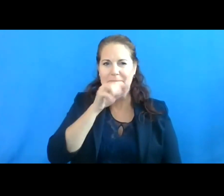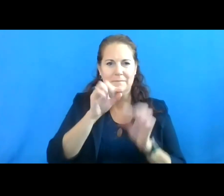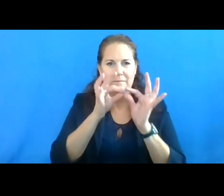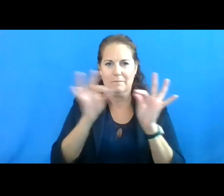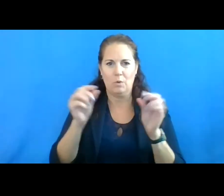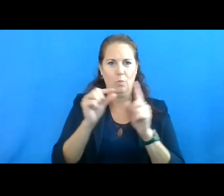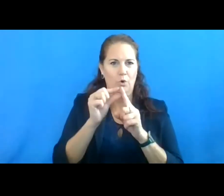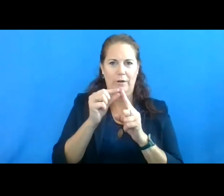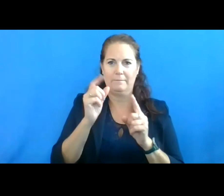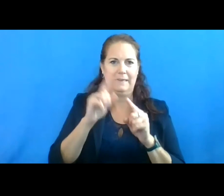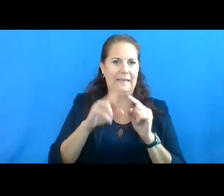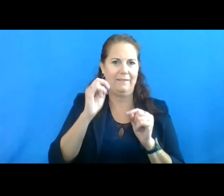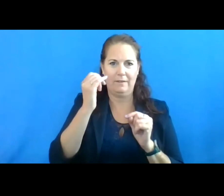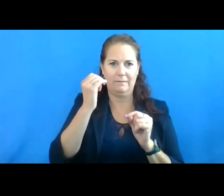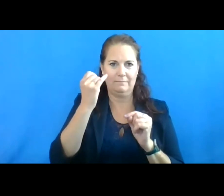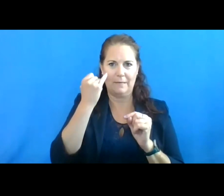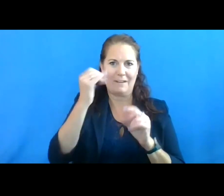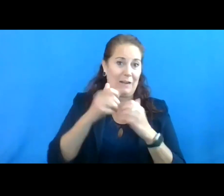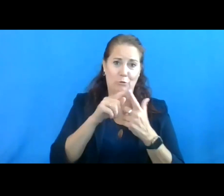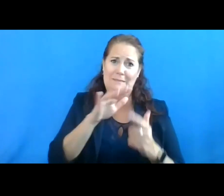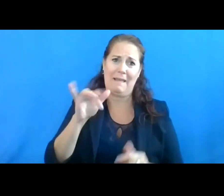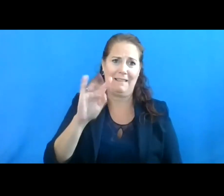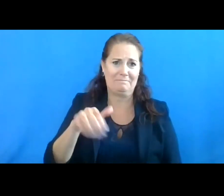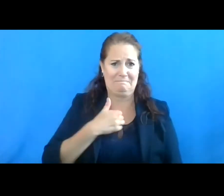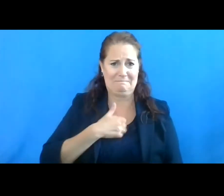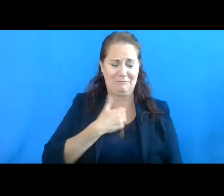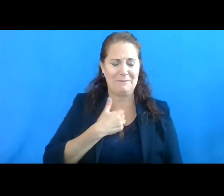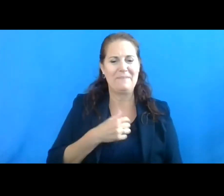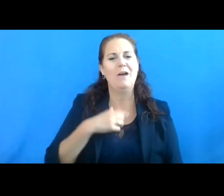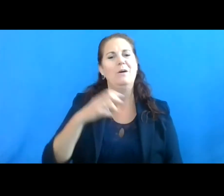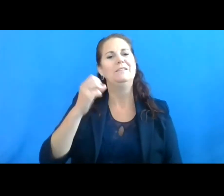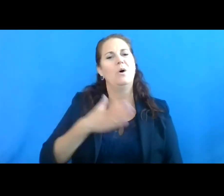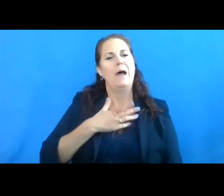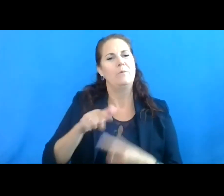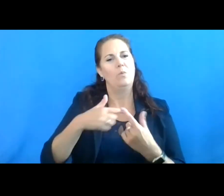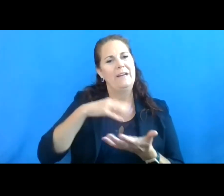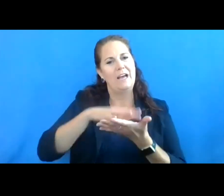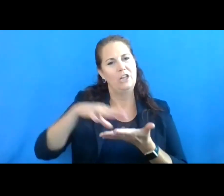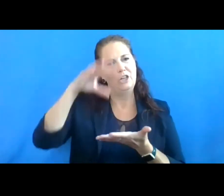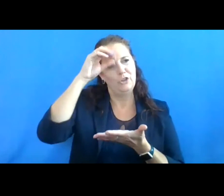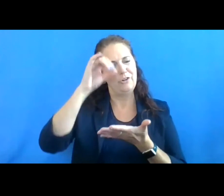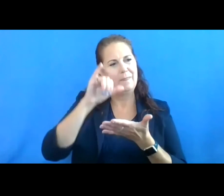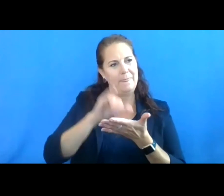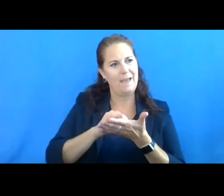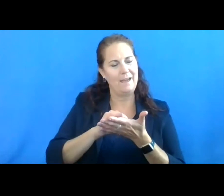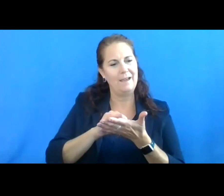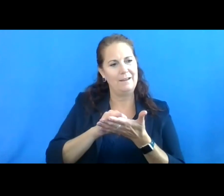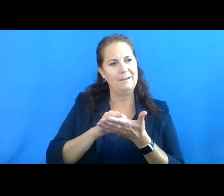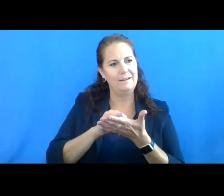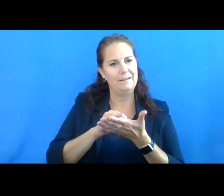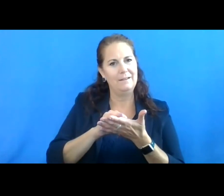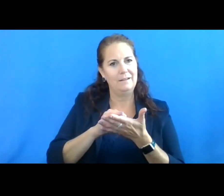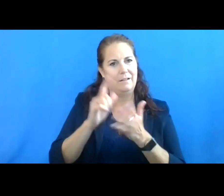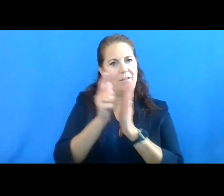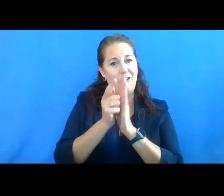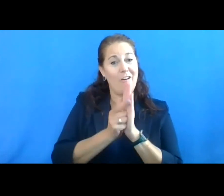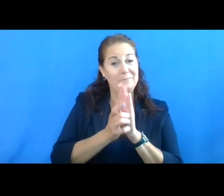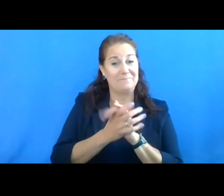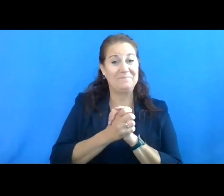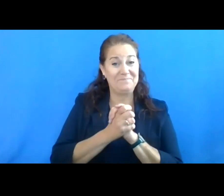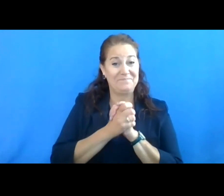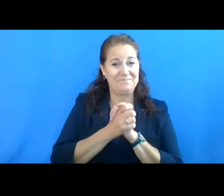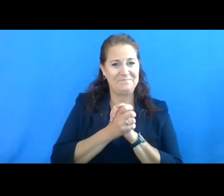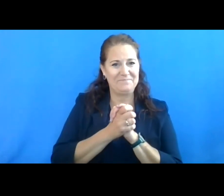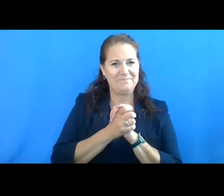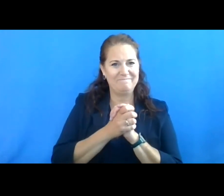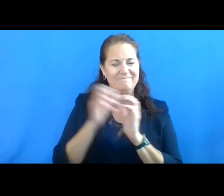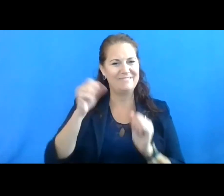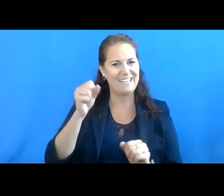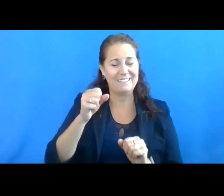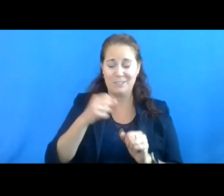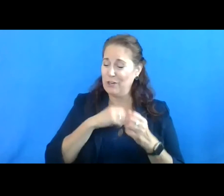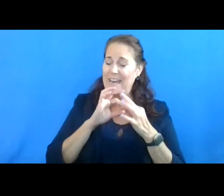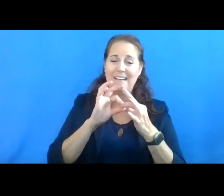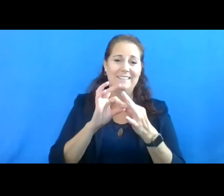So, I was so happy when I learned that Naut’sa mawt [Indigenous